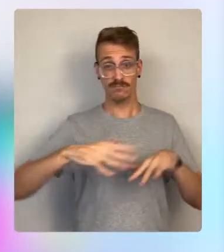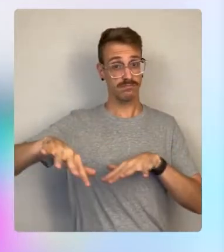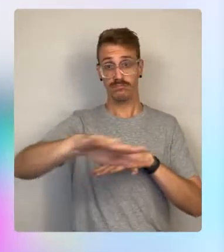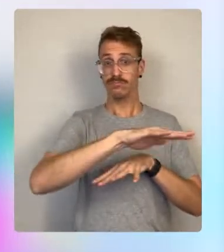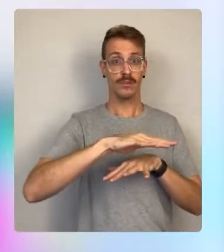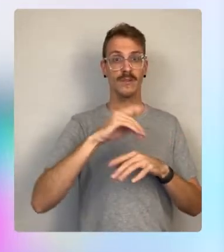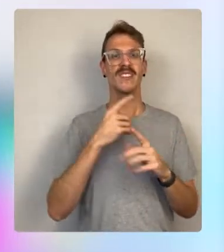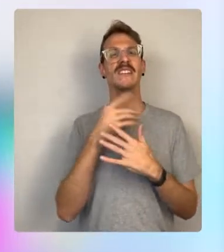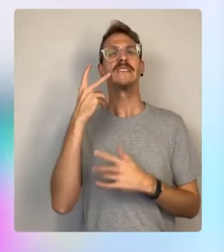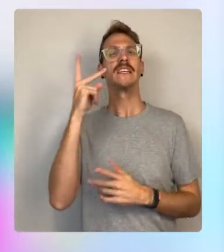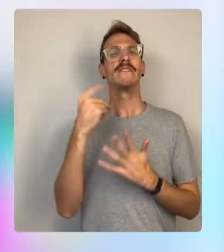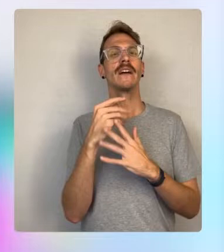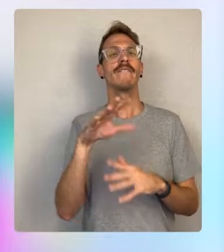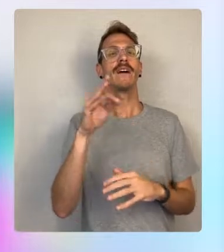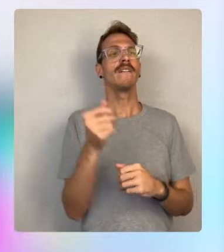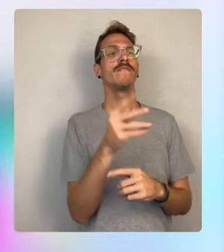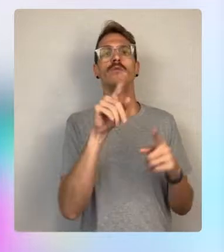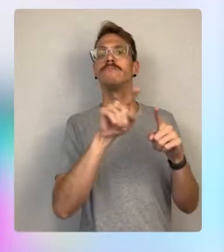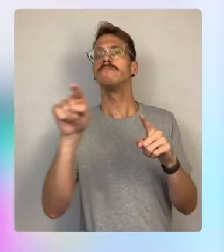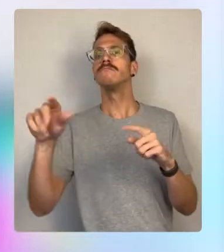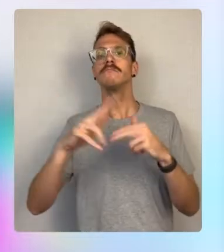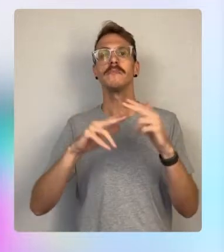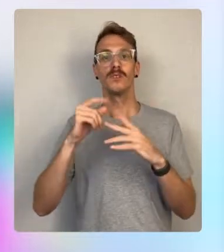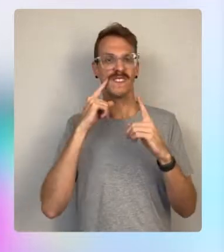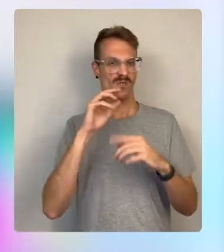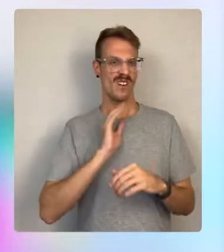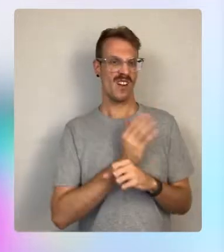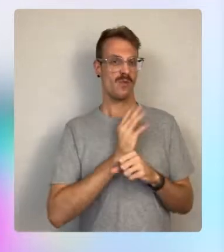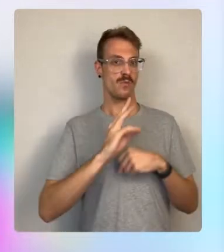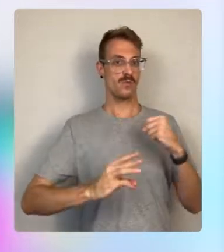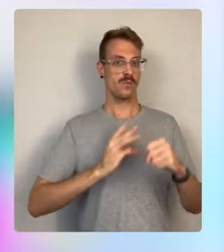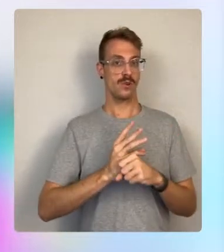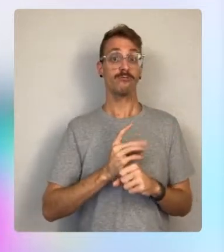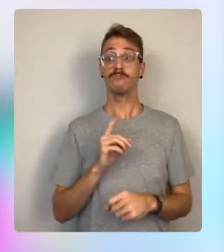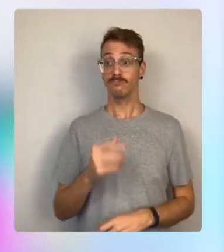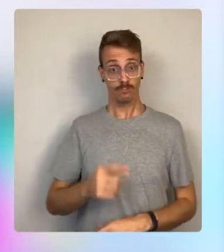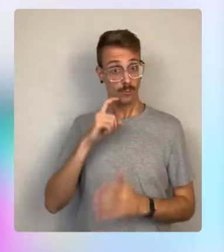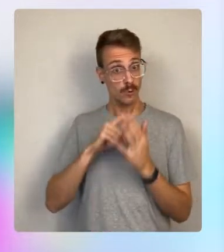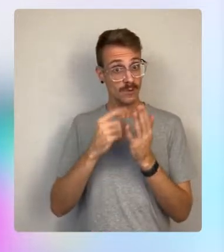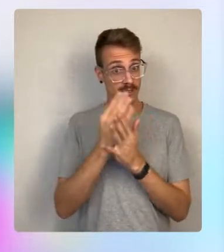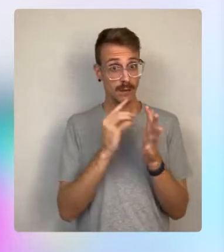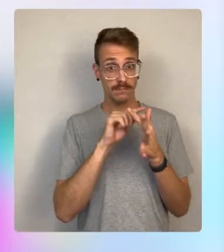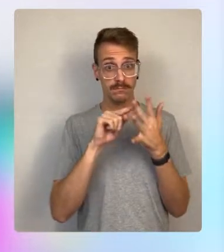let's see if I can find a few buildings for our world. You'll notice that some of the items in the Asset Library